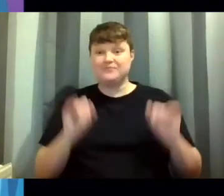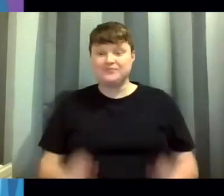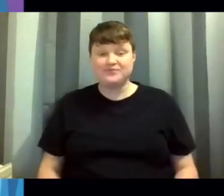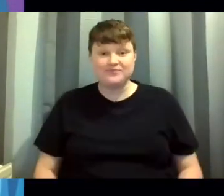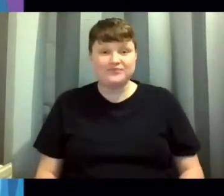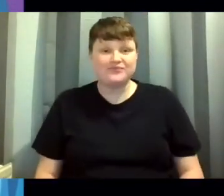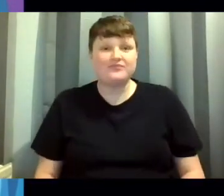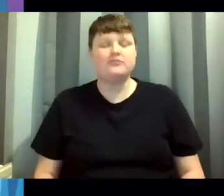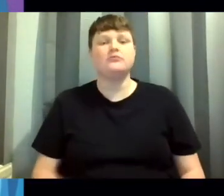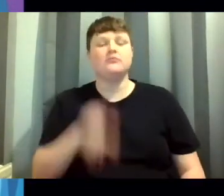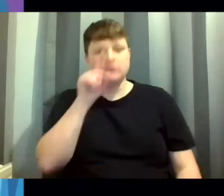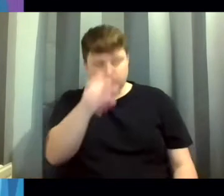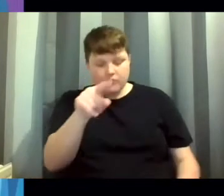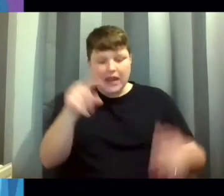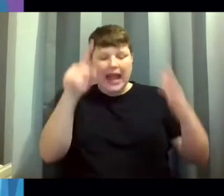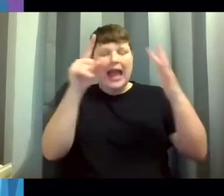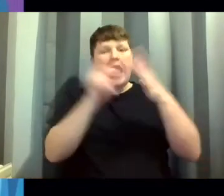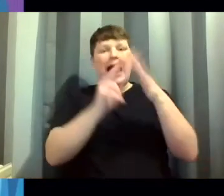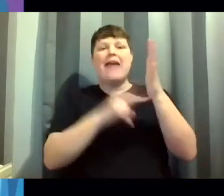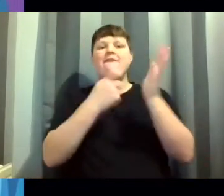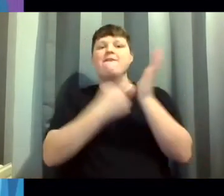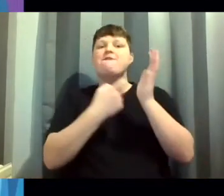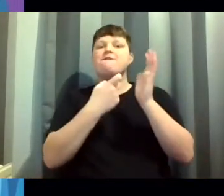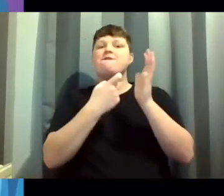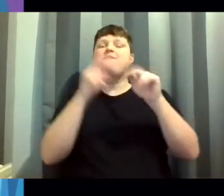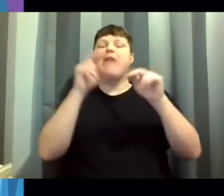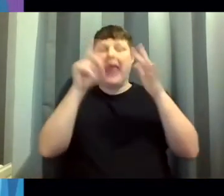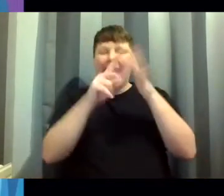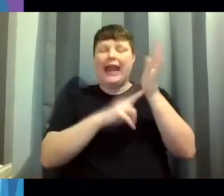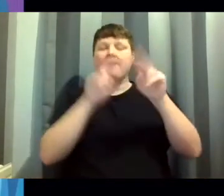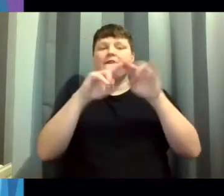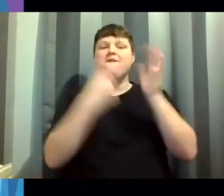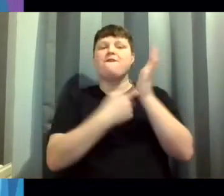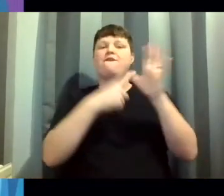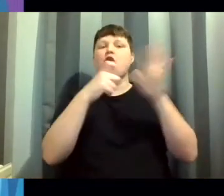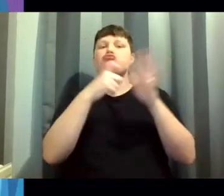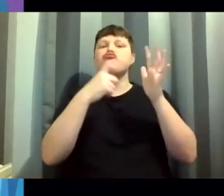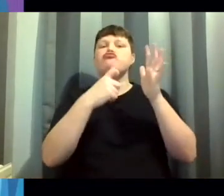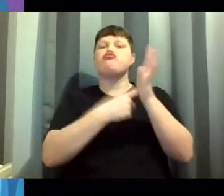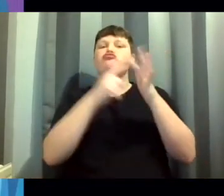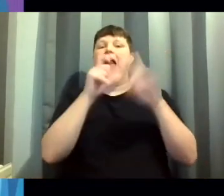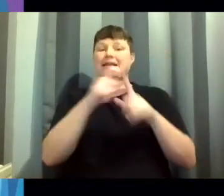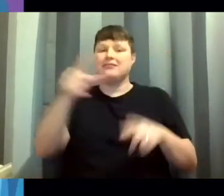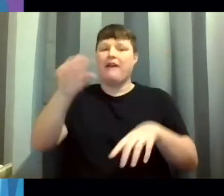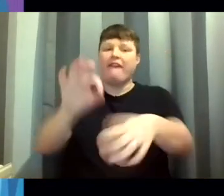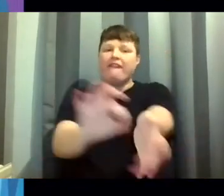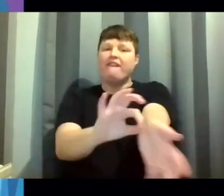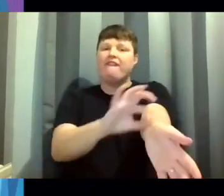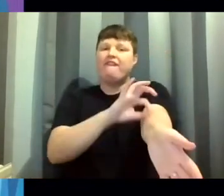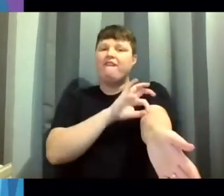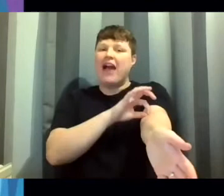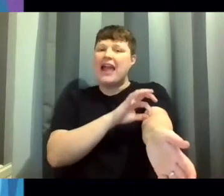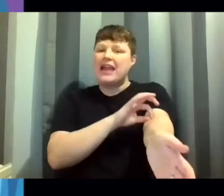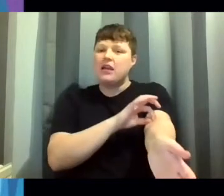Using other optical techniques, we can also start looking less deep through the body.